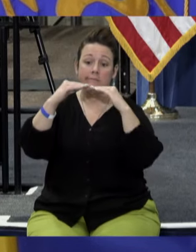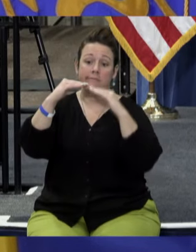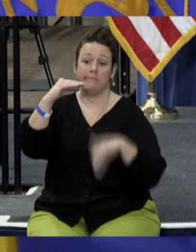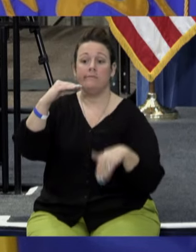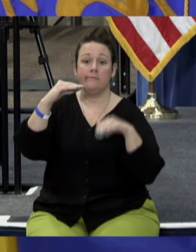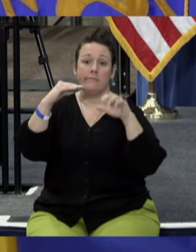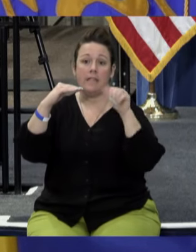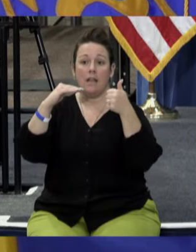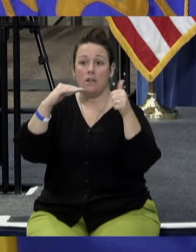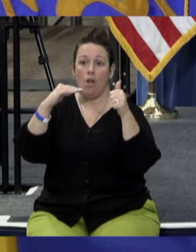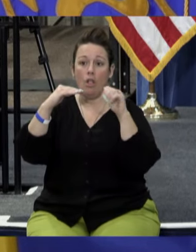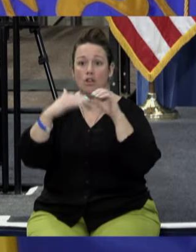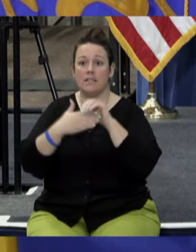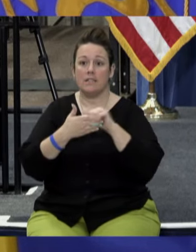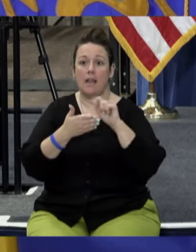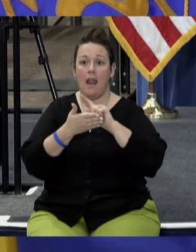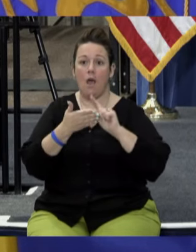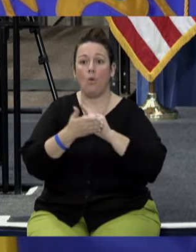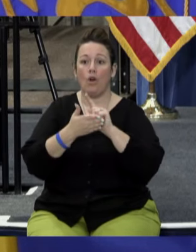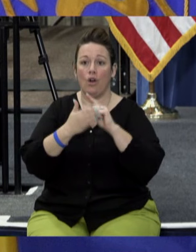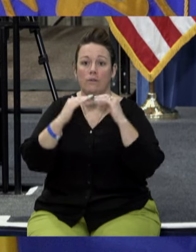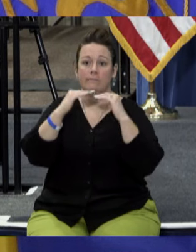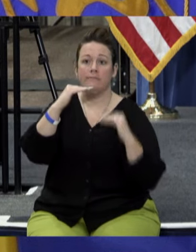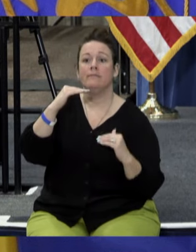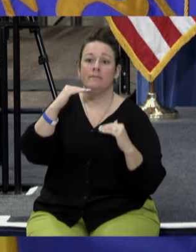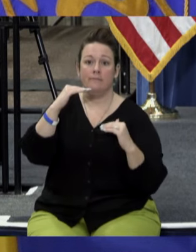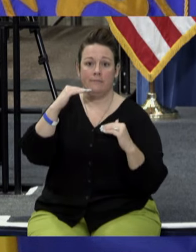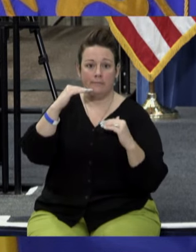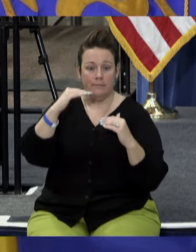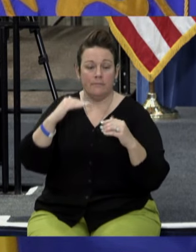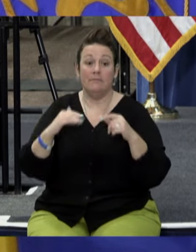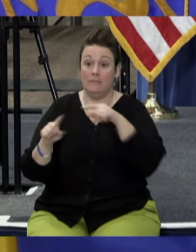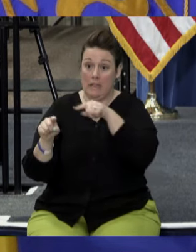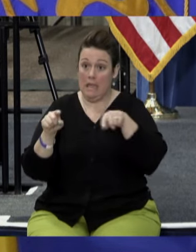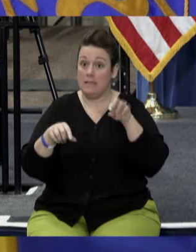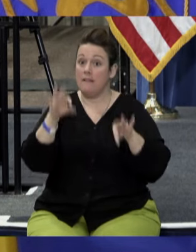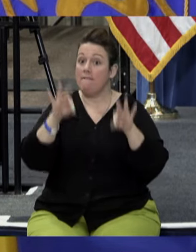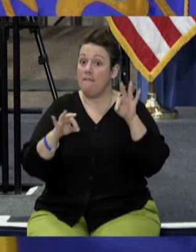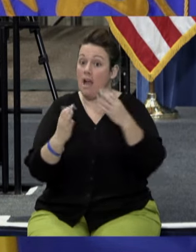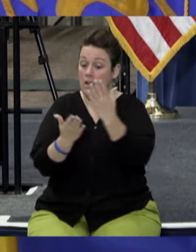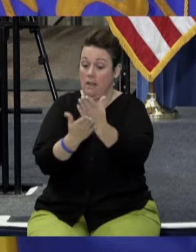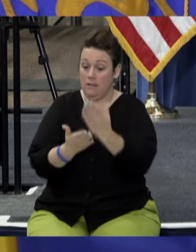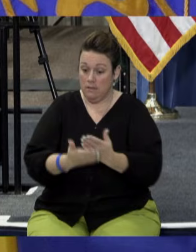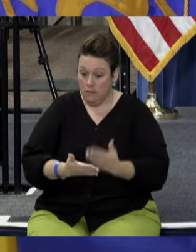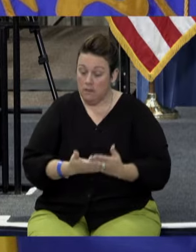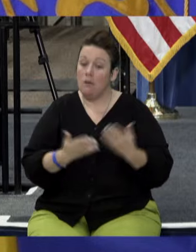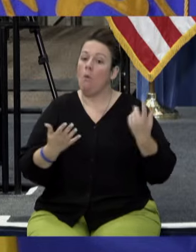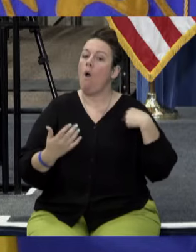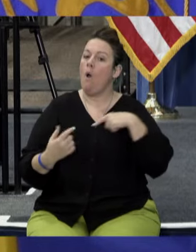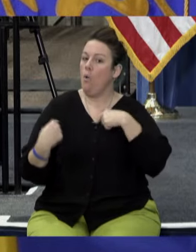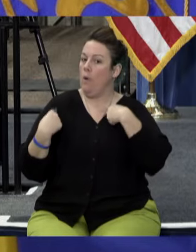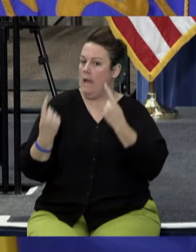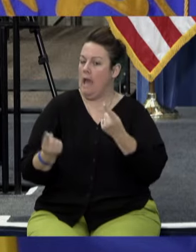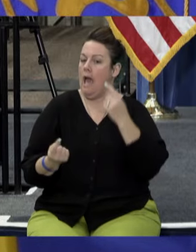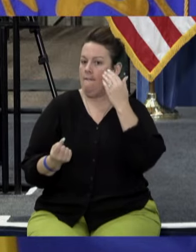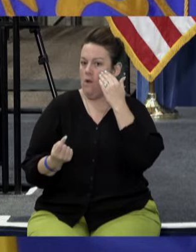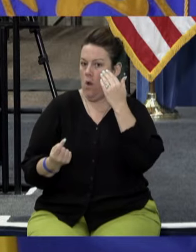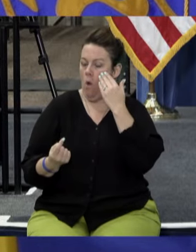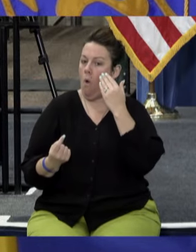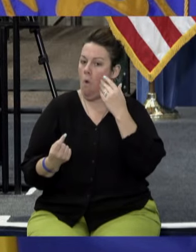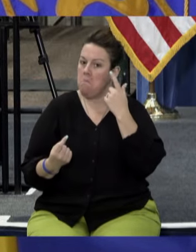$10 an hour. These findings confirm what ANCOR has known anecdotally for years. Nevertheless,